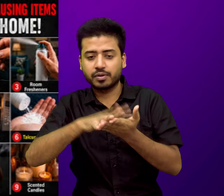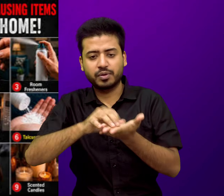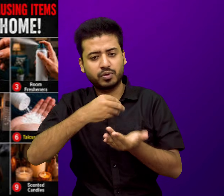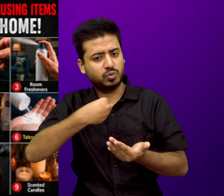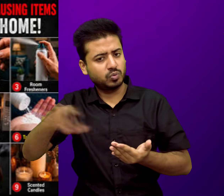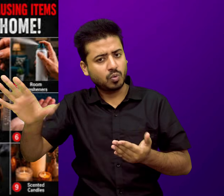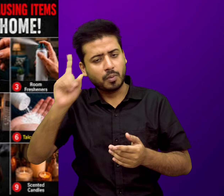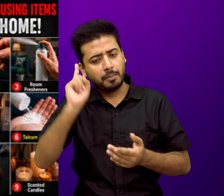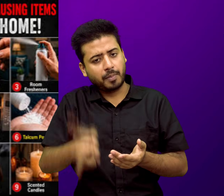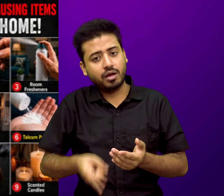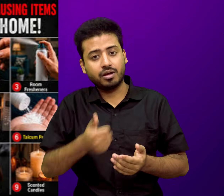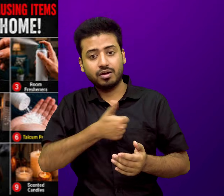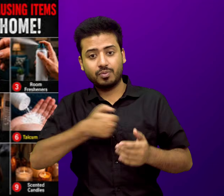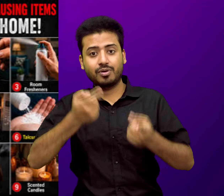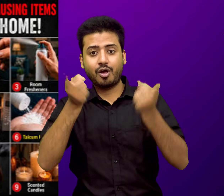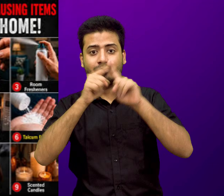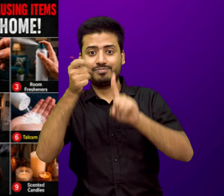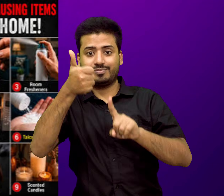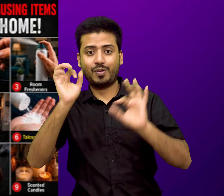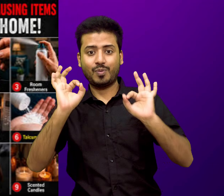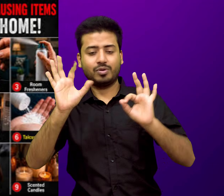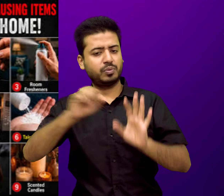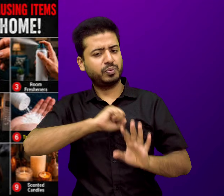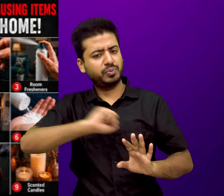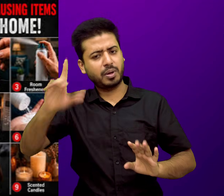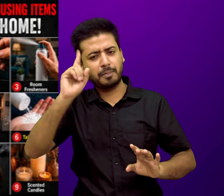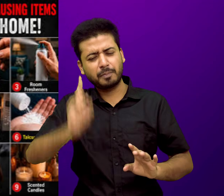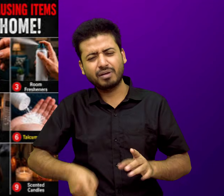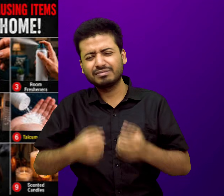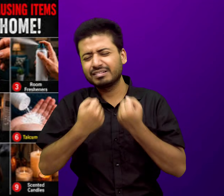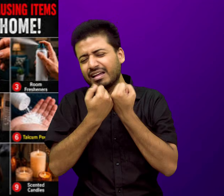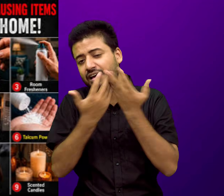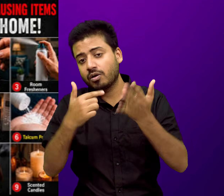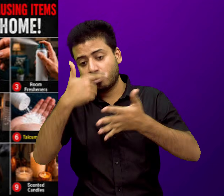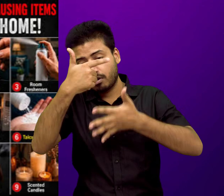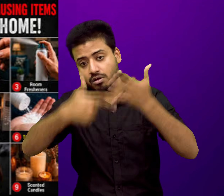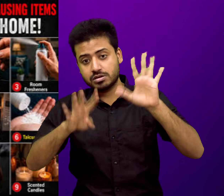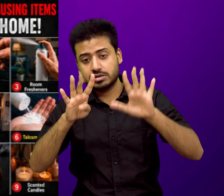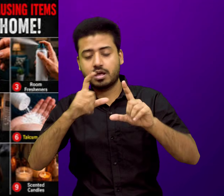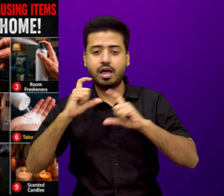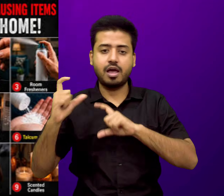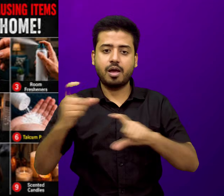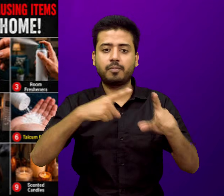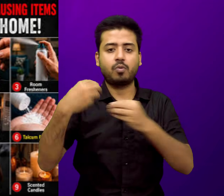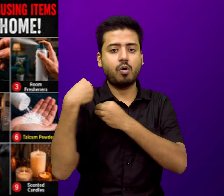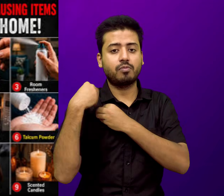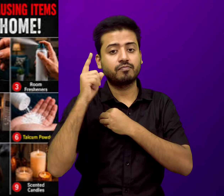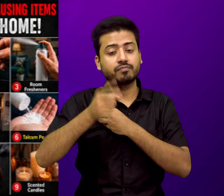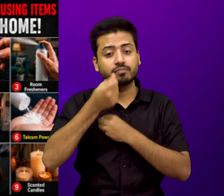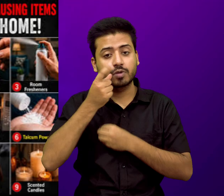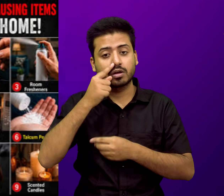and room sprays. Continuous use releases volatile organic compounds, VOCC's, into poorly ventilated